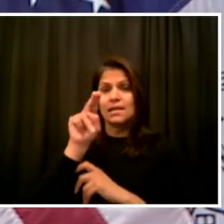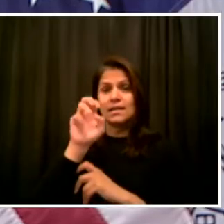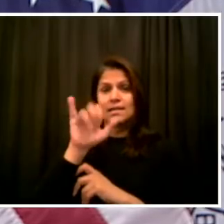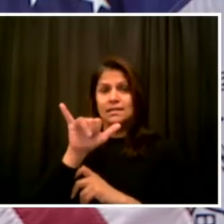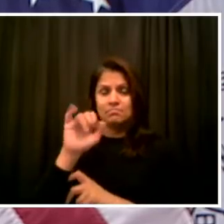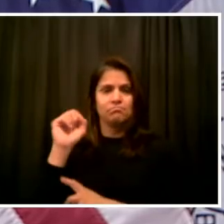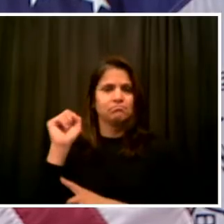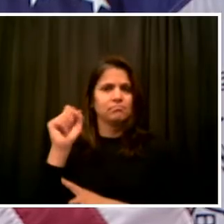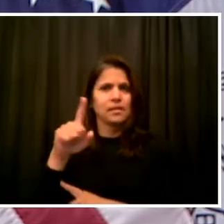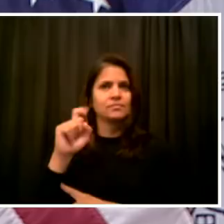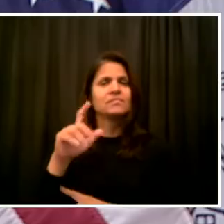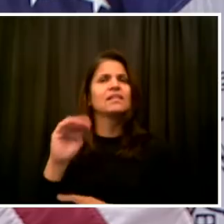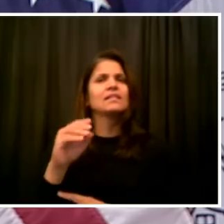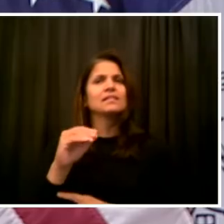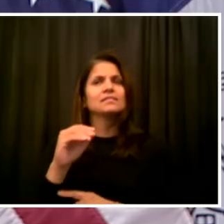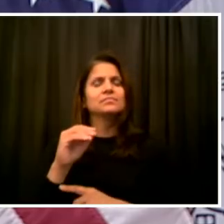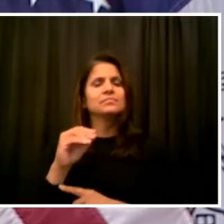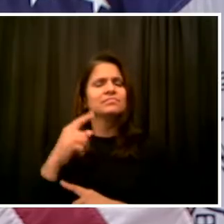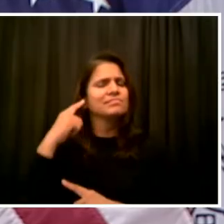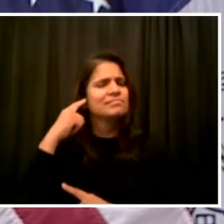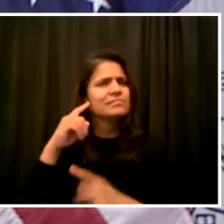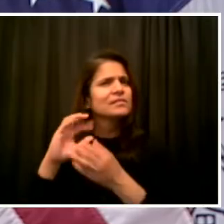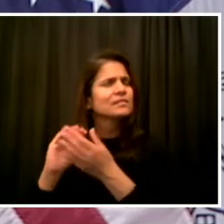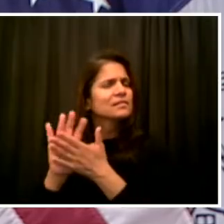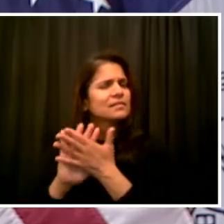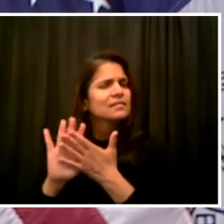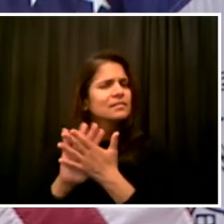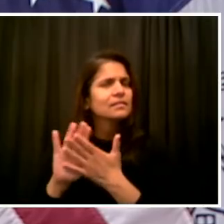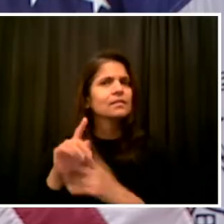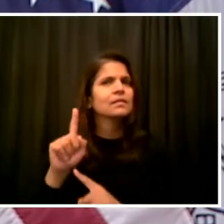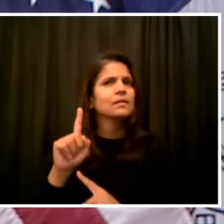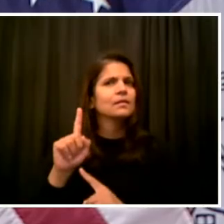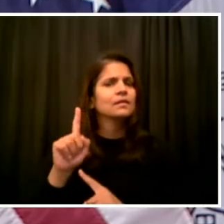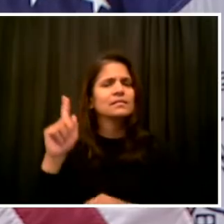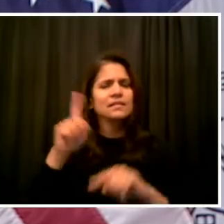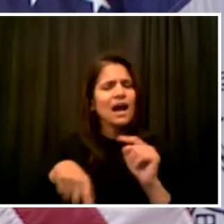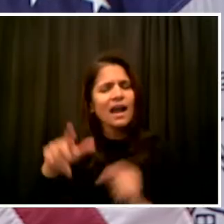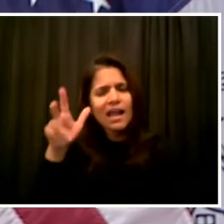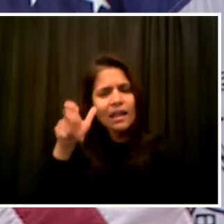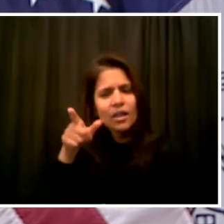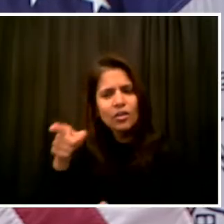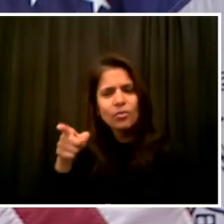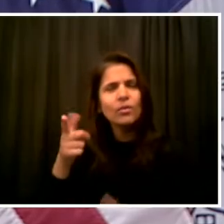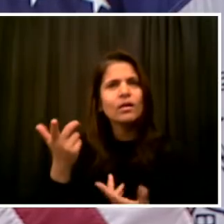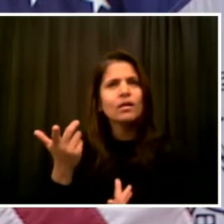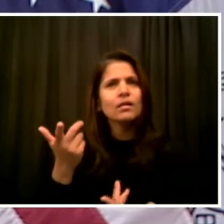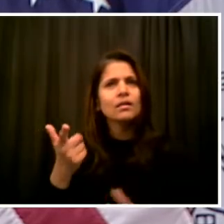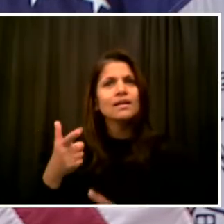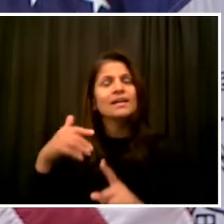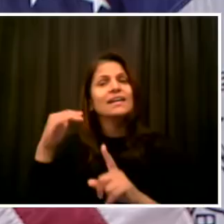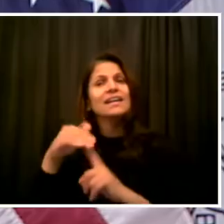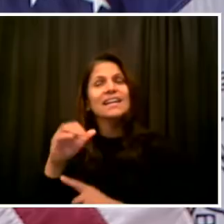SYDNEY. MR. MAYOR -- CAN'T HEAR YOU. SYDNEY, CAN